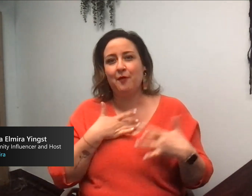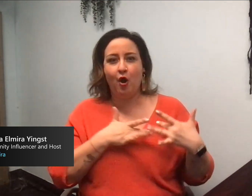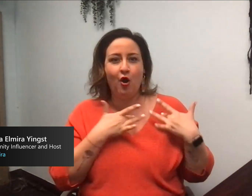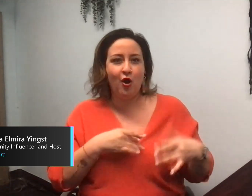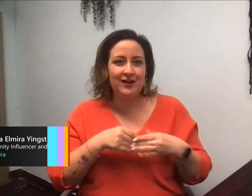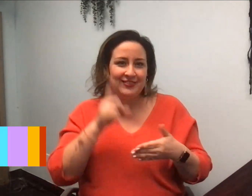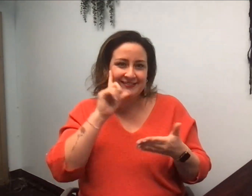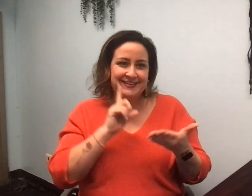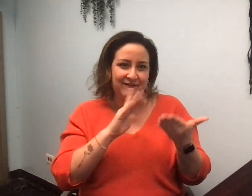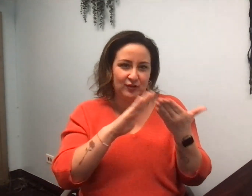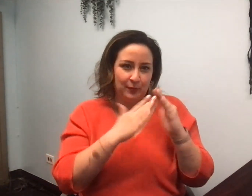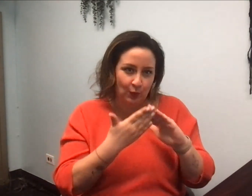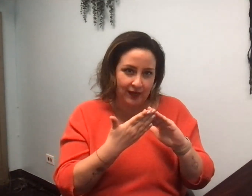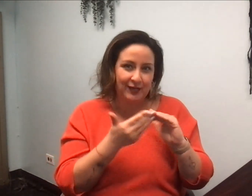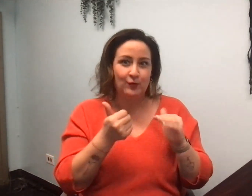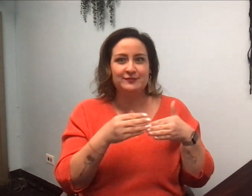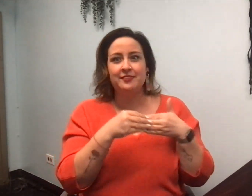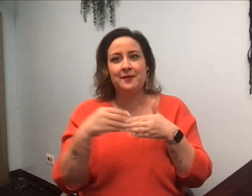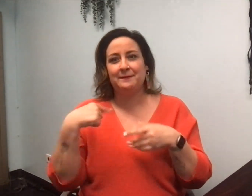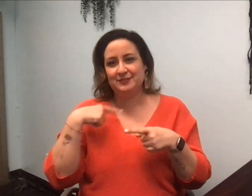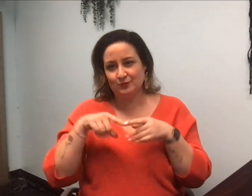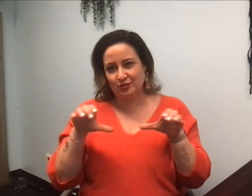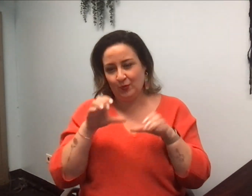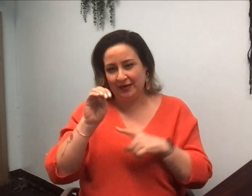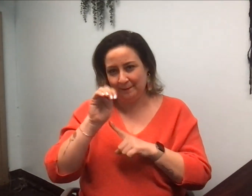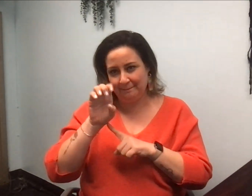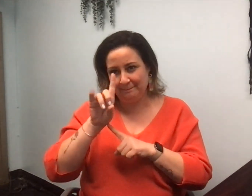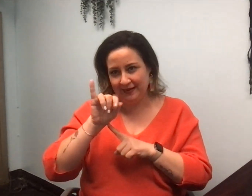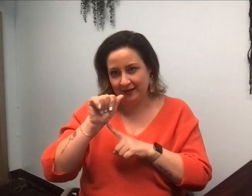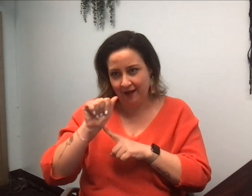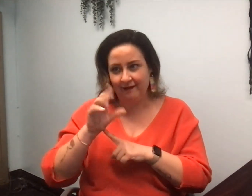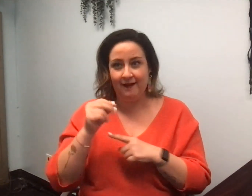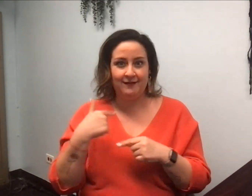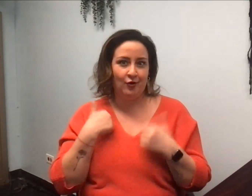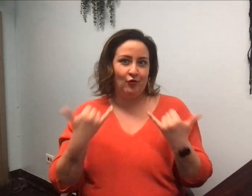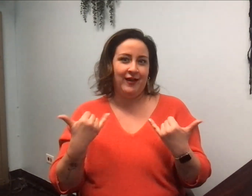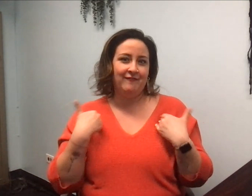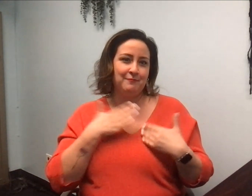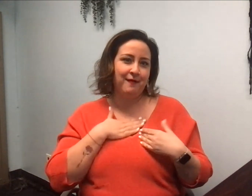but my heart is definitely with the deaf community, which leads me to be involved in media.